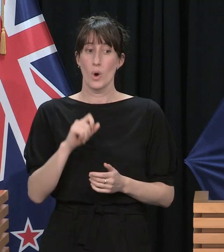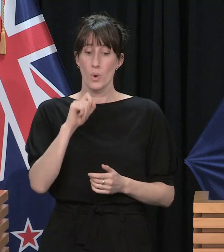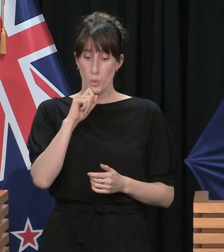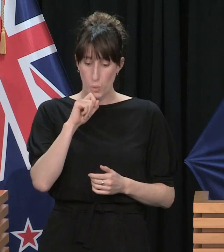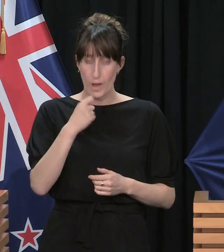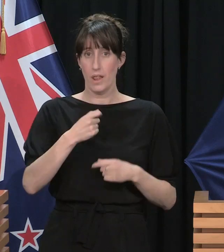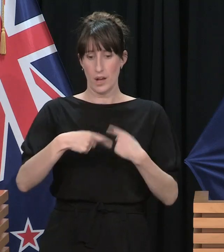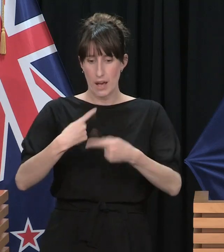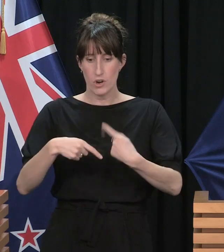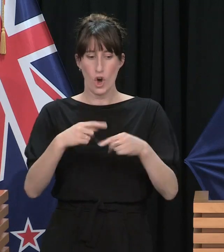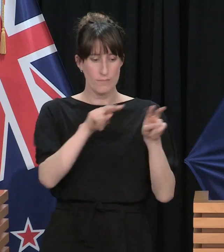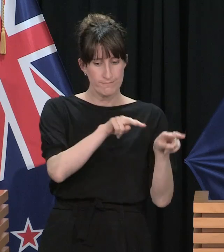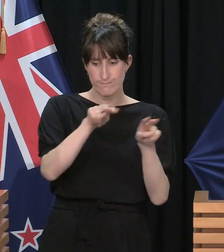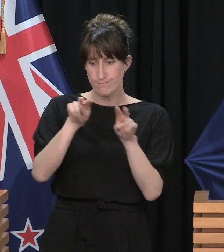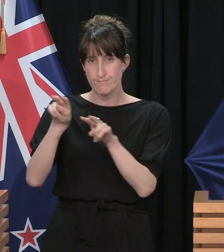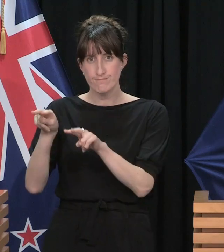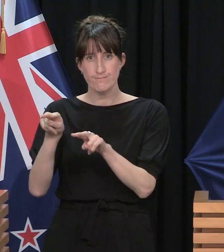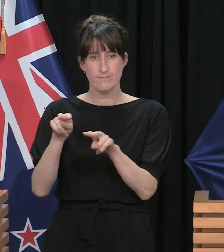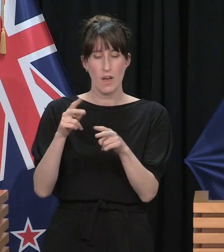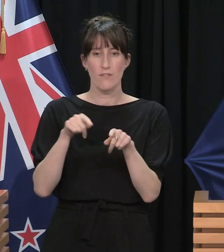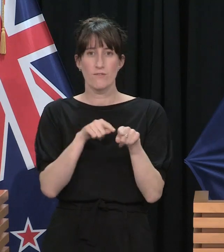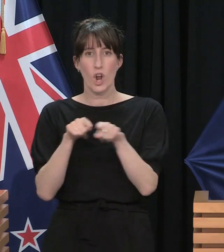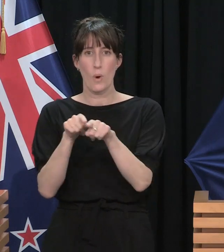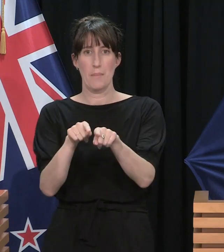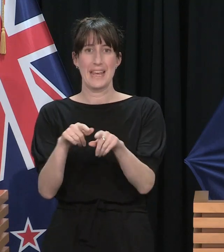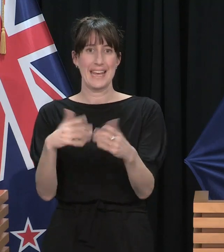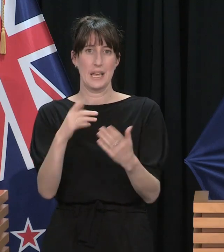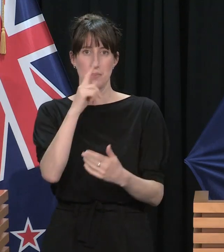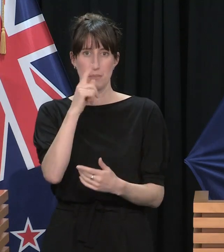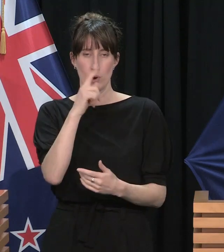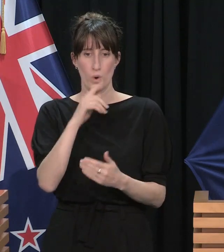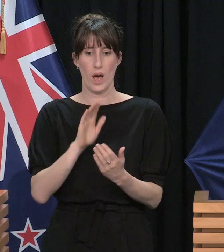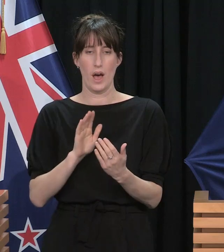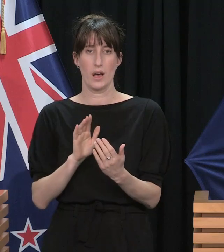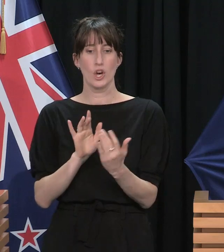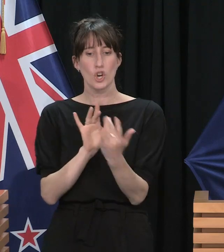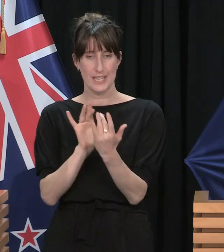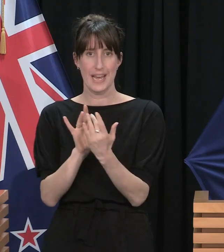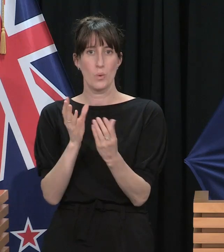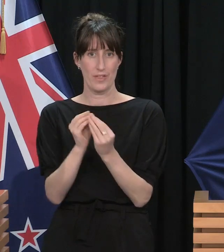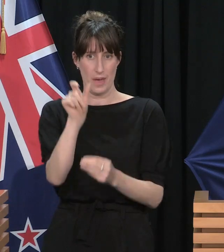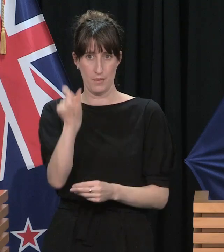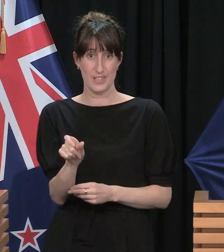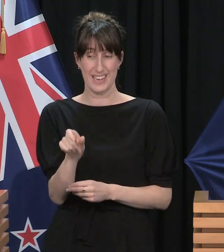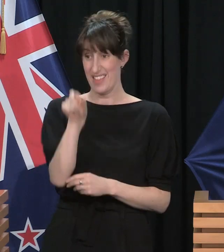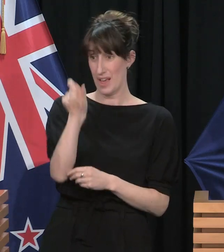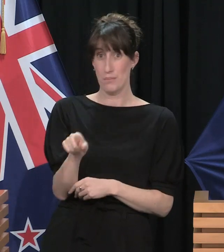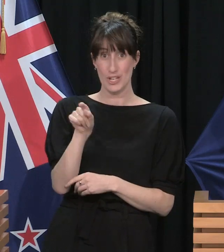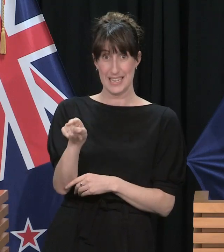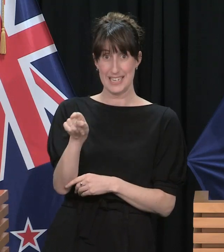you'd like a test, that will, of course, be free. We will